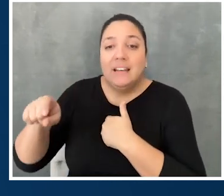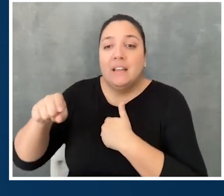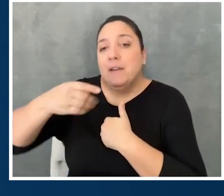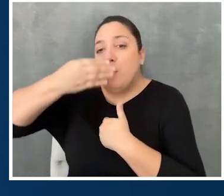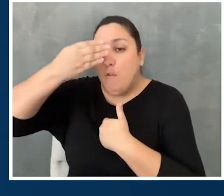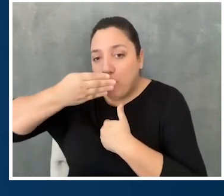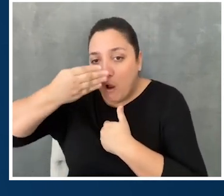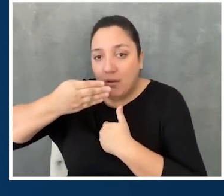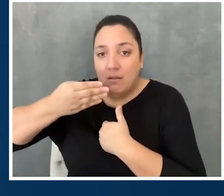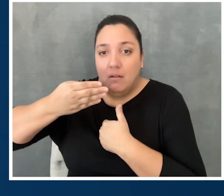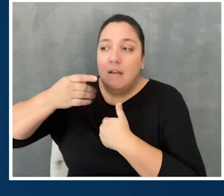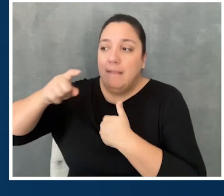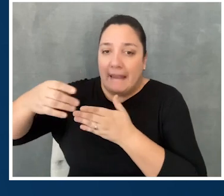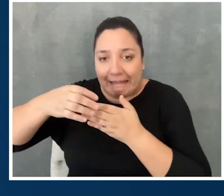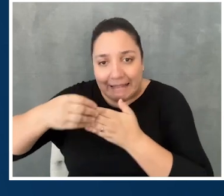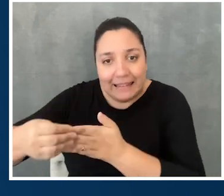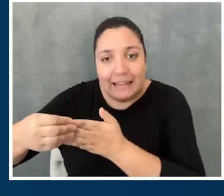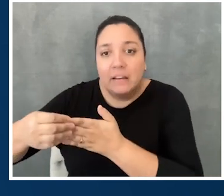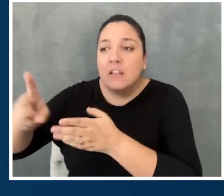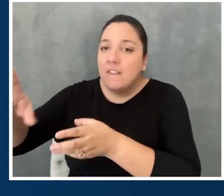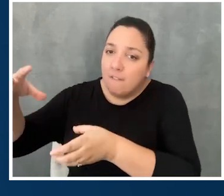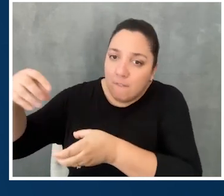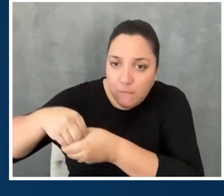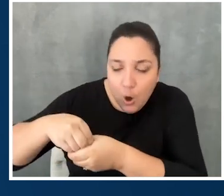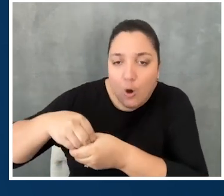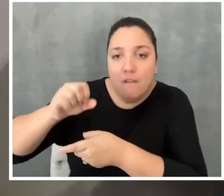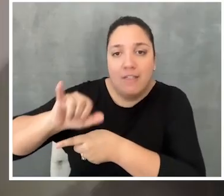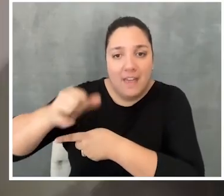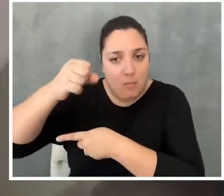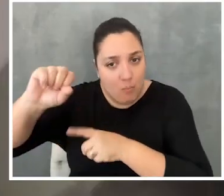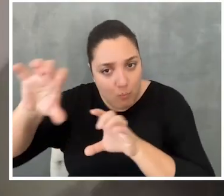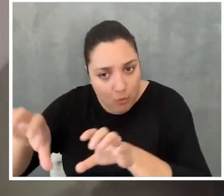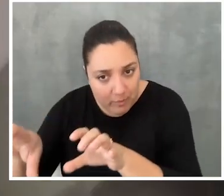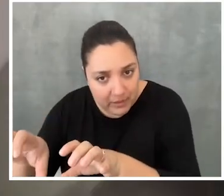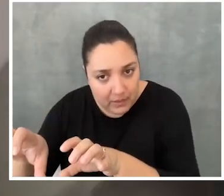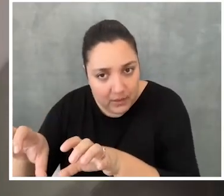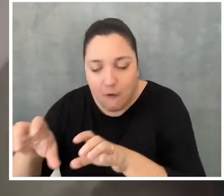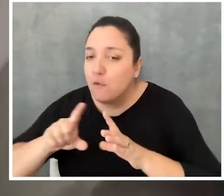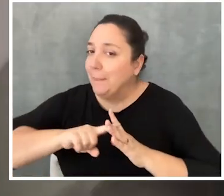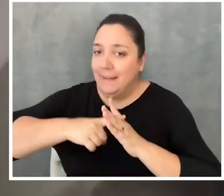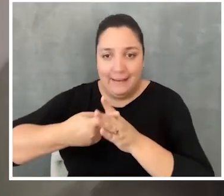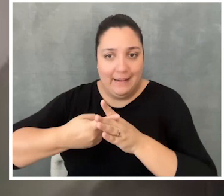and are leading the movement so that, from the beginning,